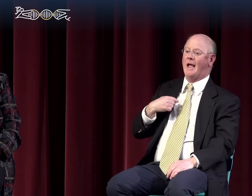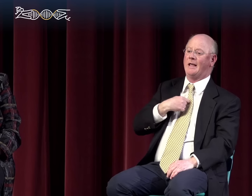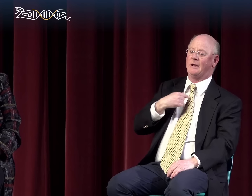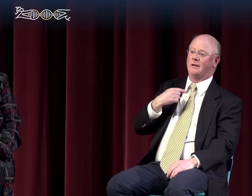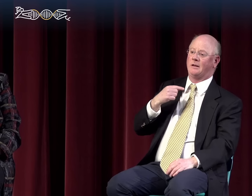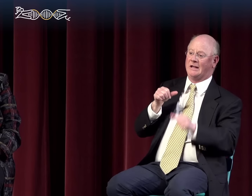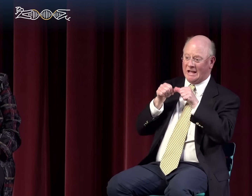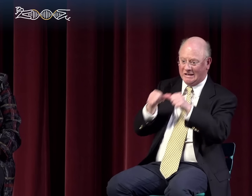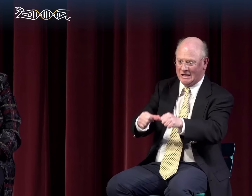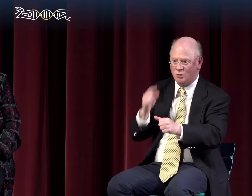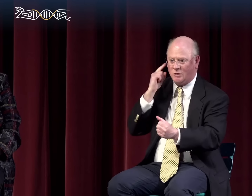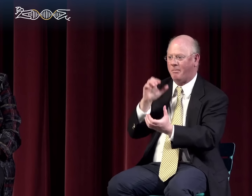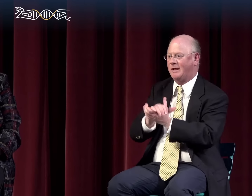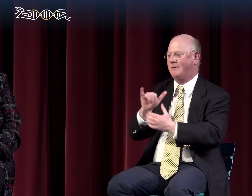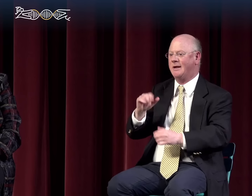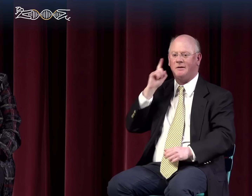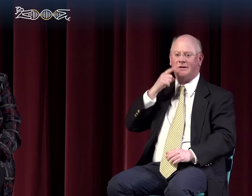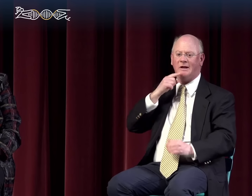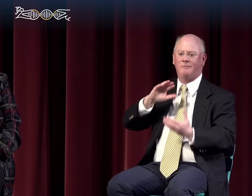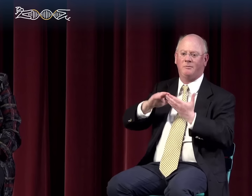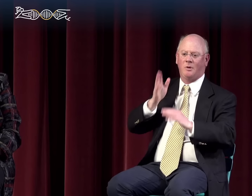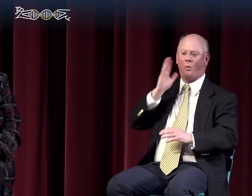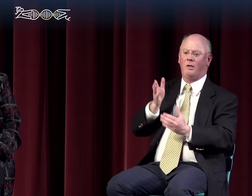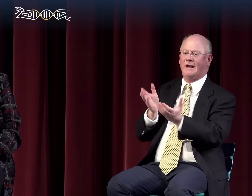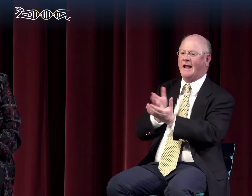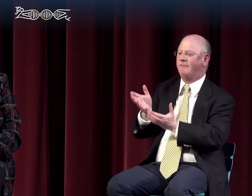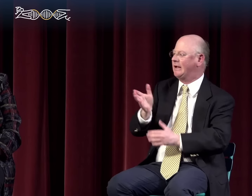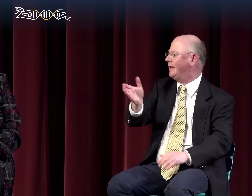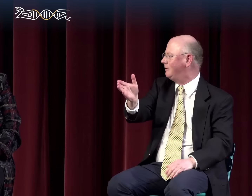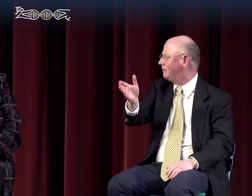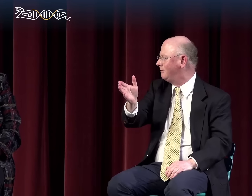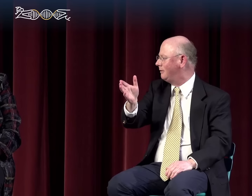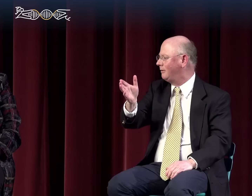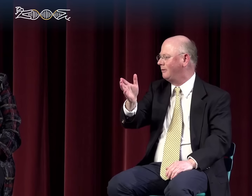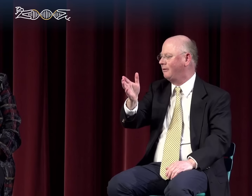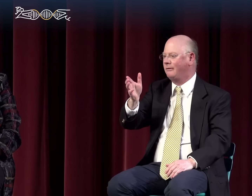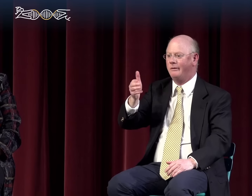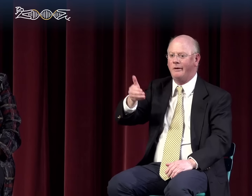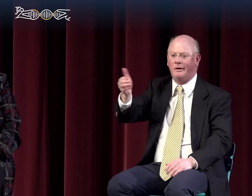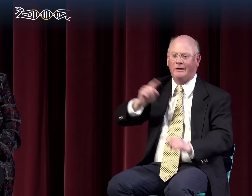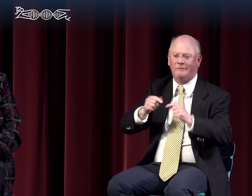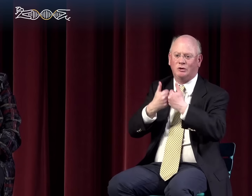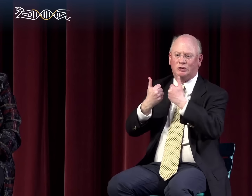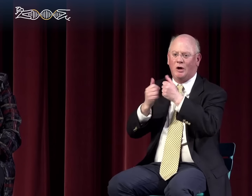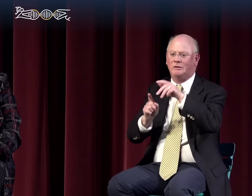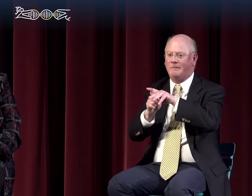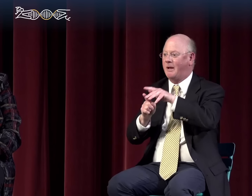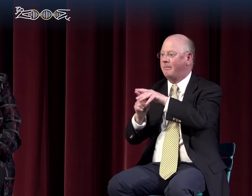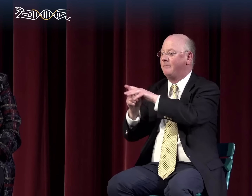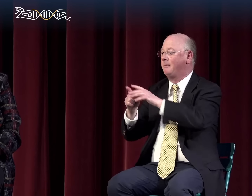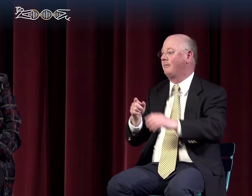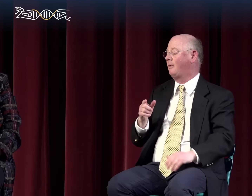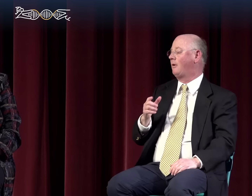I continue to believe that Deaf communities will navigate this future. As challenges come up we will meet them.